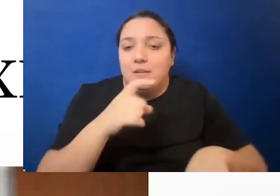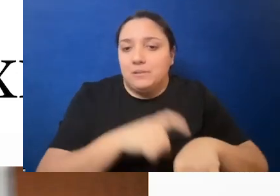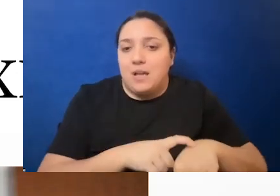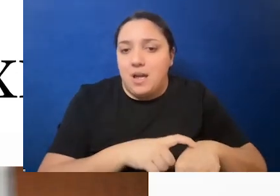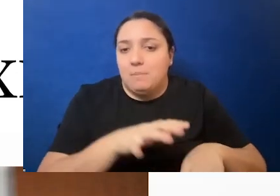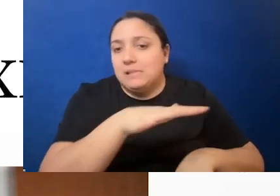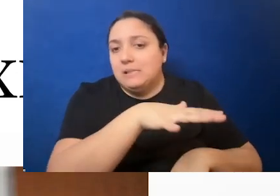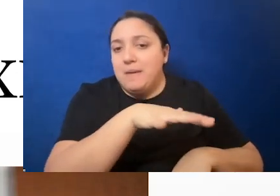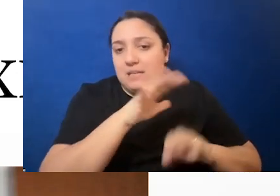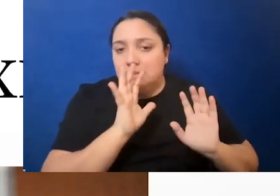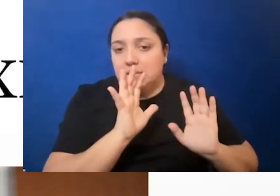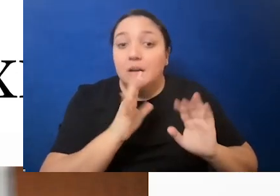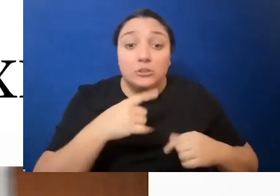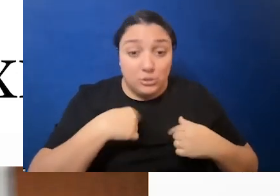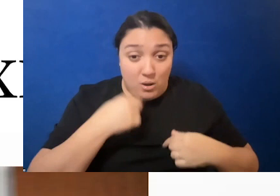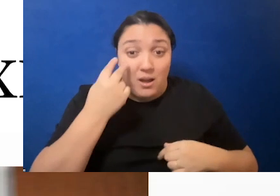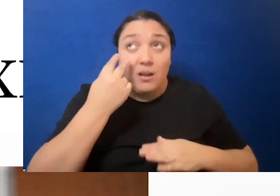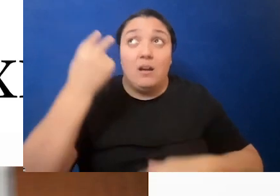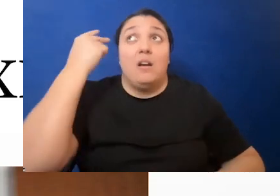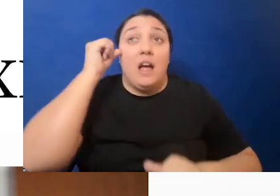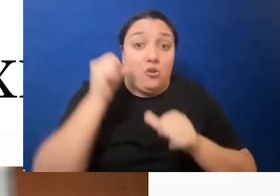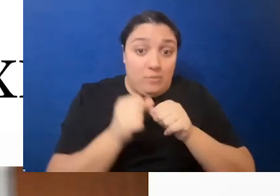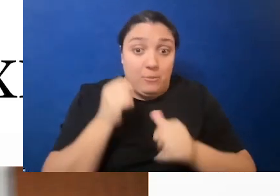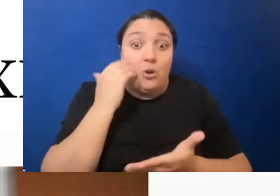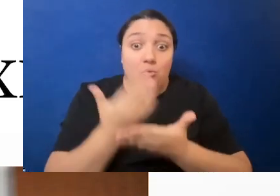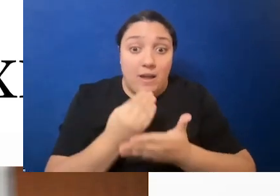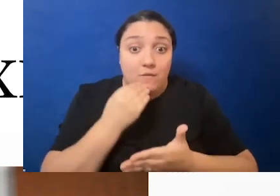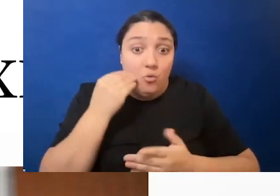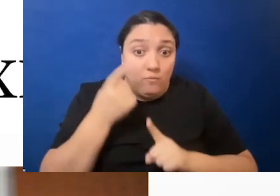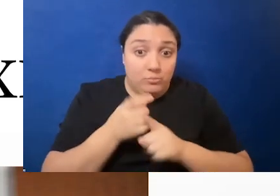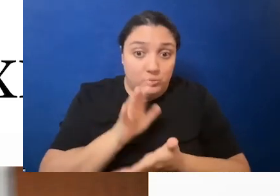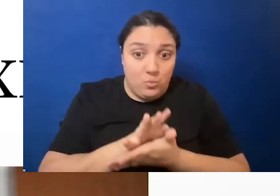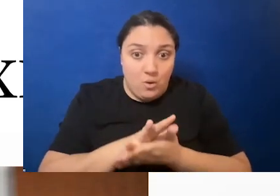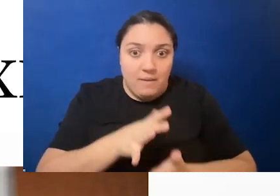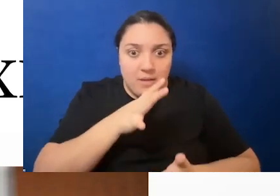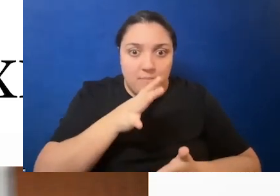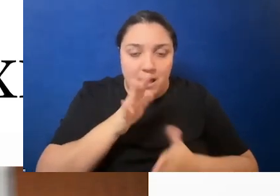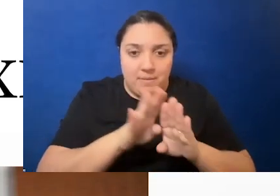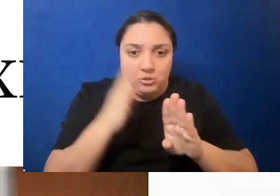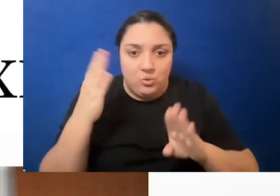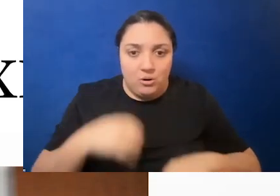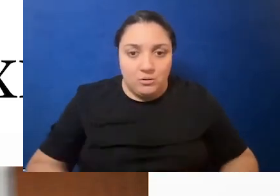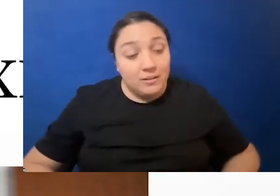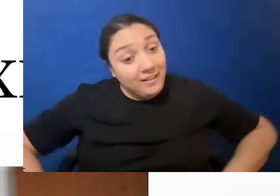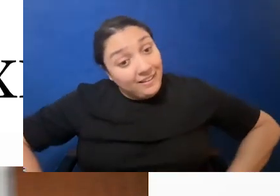SO I REMEMBER COMING HOME FROM SCHOOL AND MY MOM WOULD BE IN THE DOORWAY. HOW WAS SCHOOL?